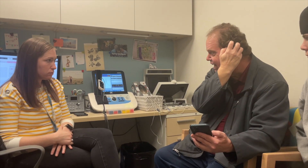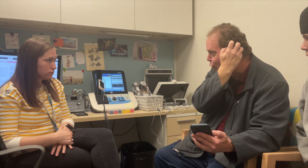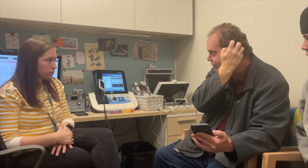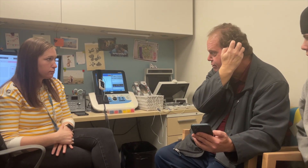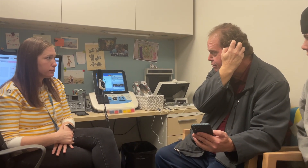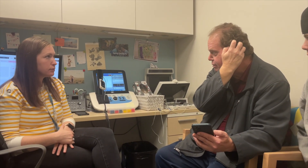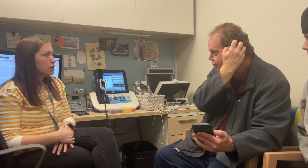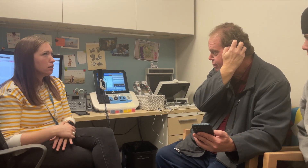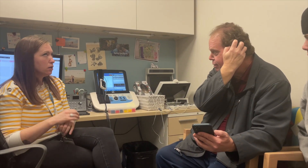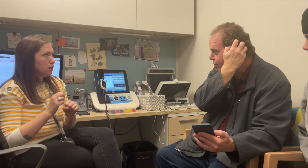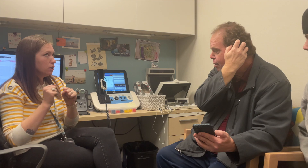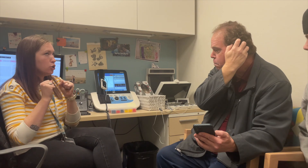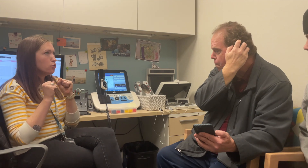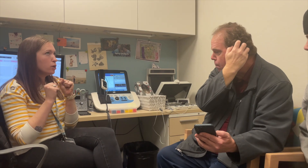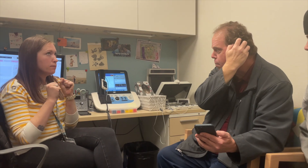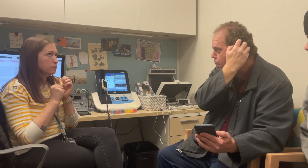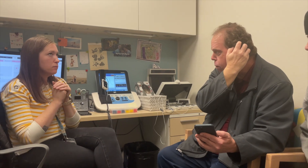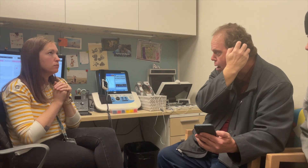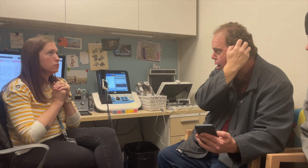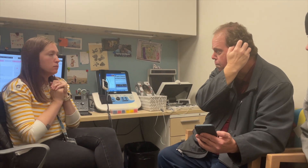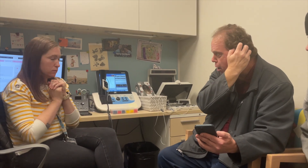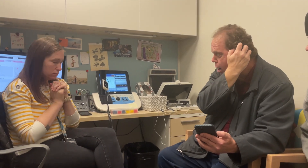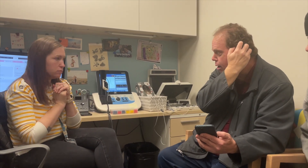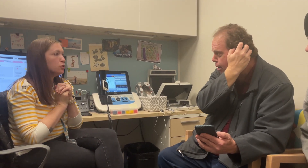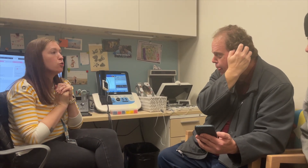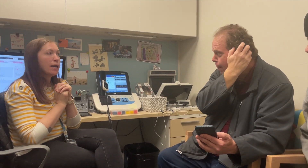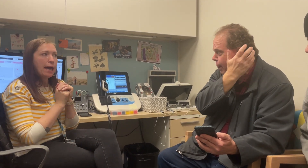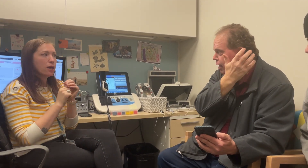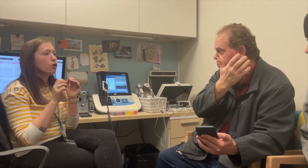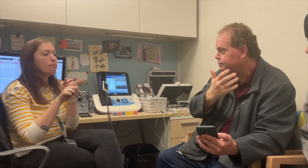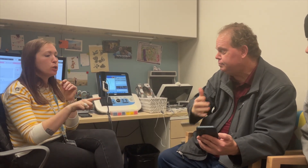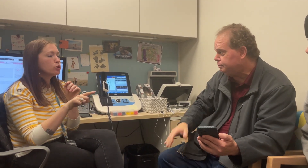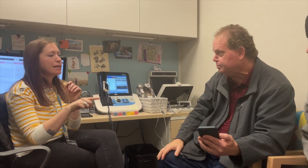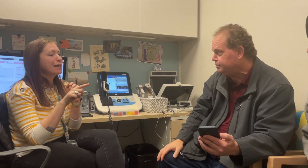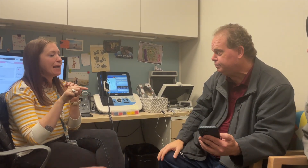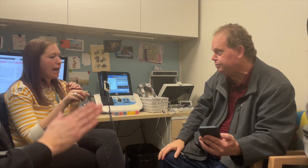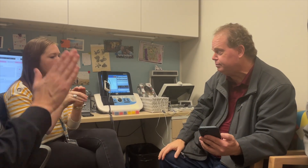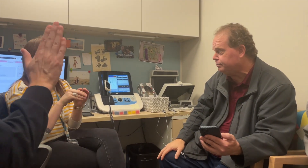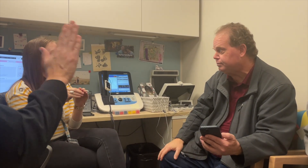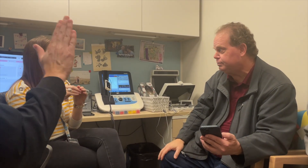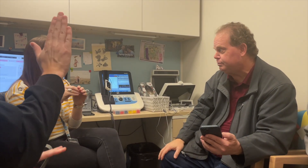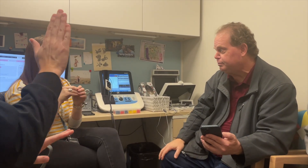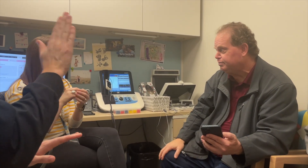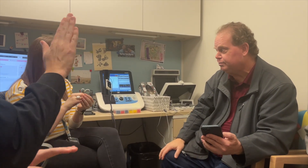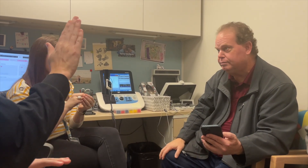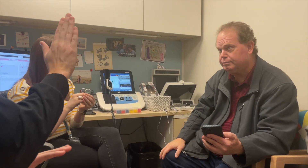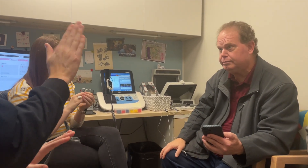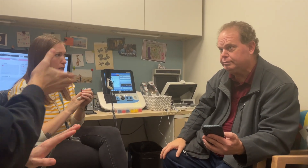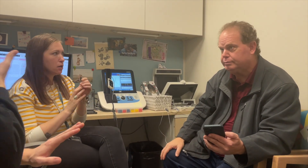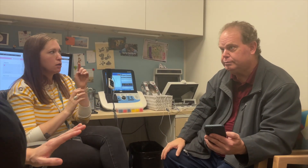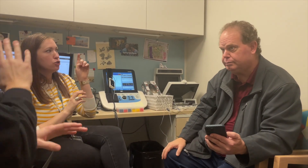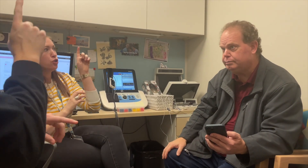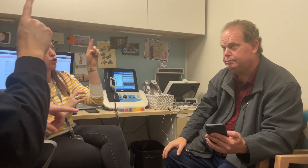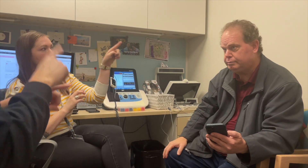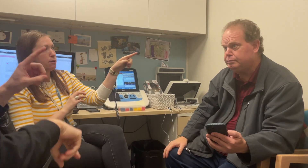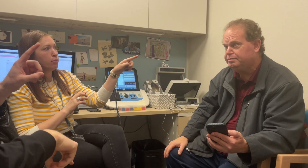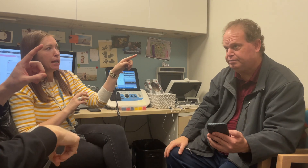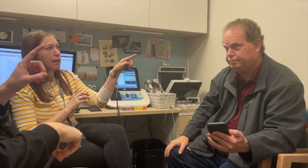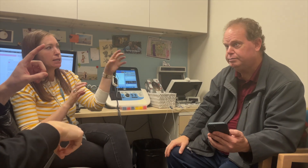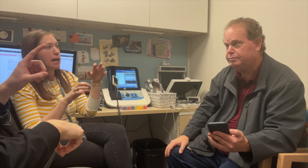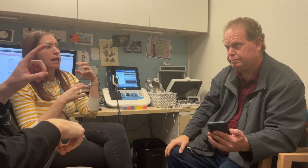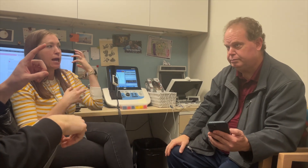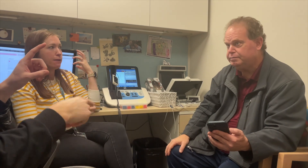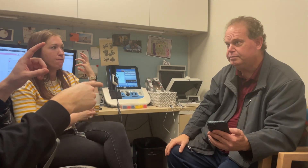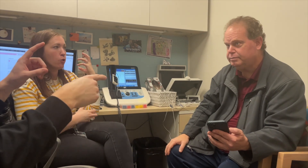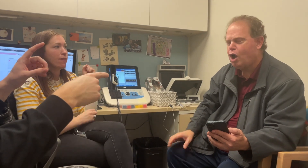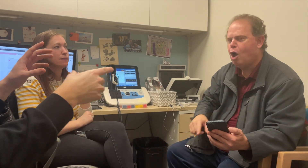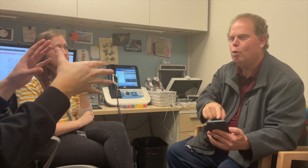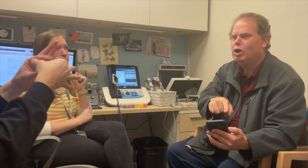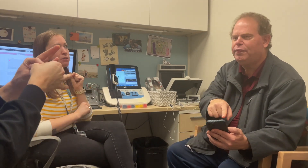here you can't your music cannot stream to your implant and a headphone at the same